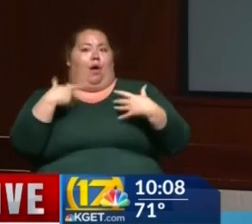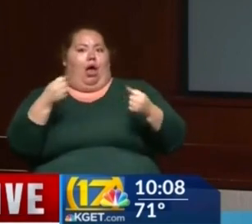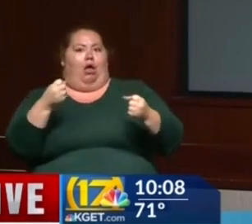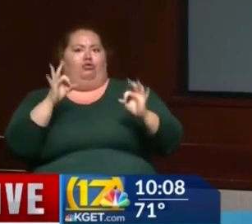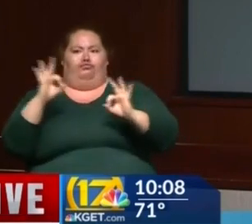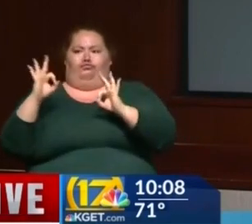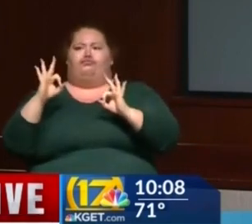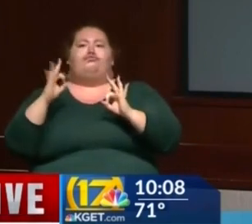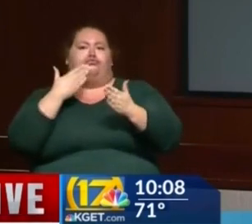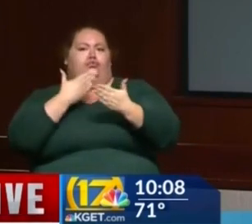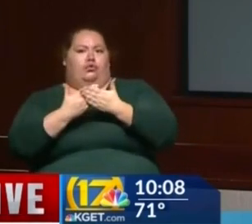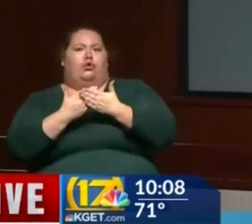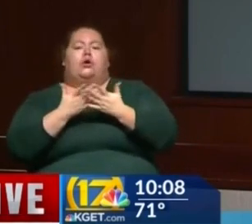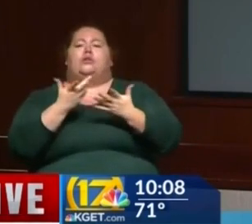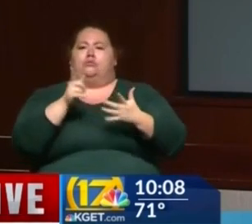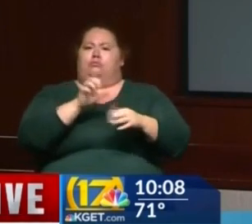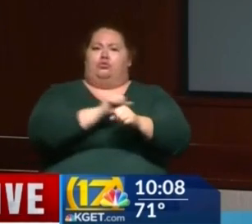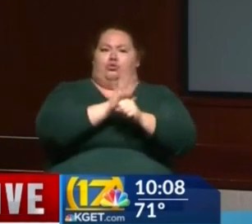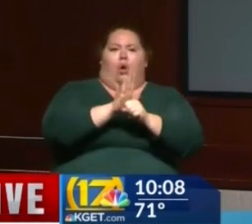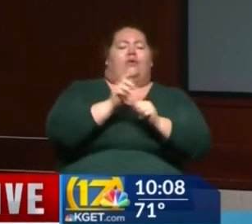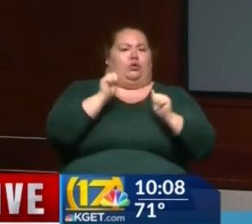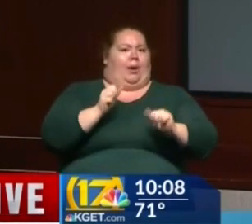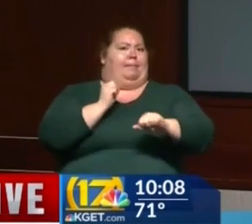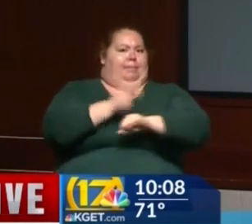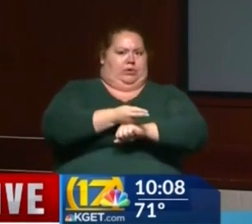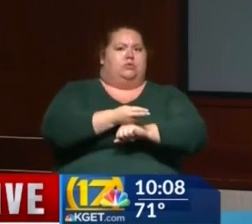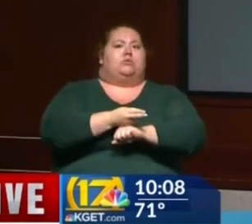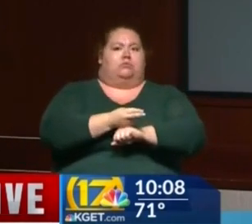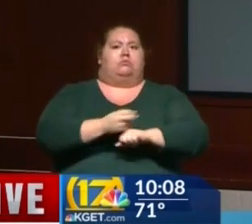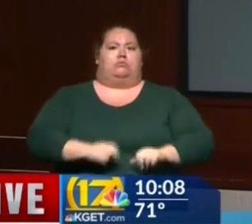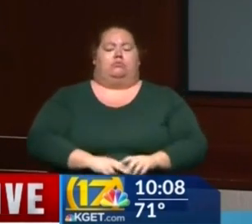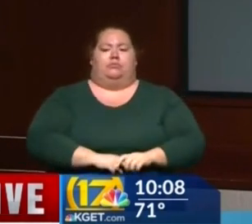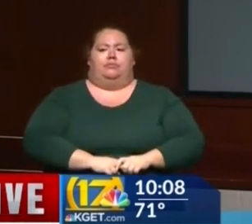ONE UNDERLYING HEALTH CONDITION AND THIS TELLS US YOU ARE SIGNIFICANTLY LESS LIKELY TO SUFFER SEVERE ILLNESS OR DEATH